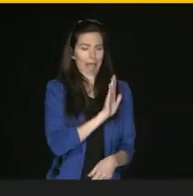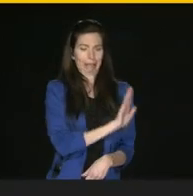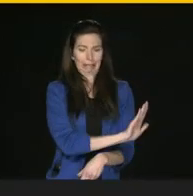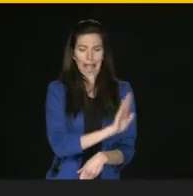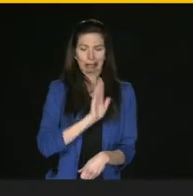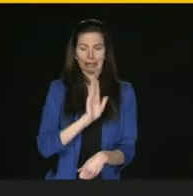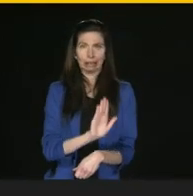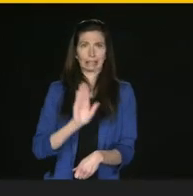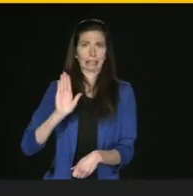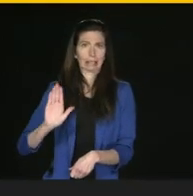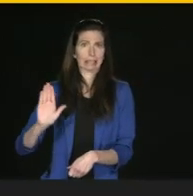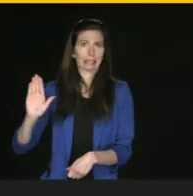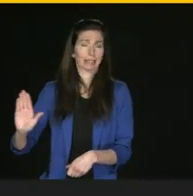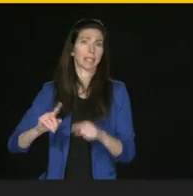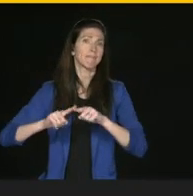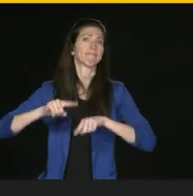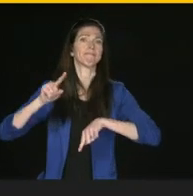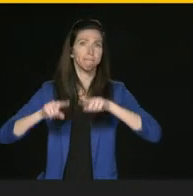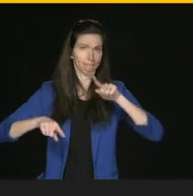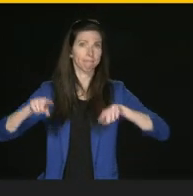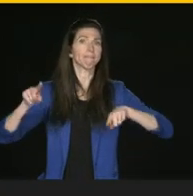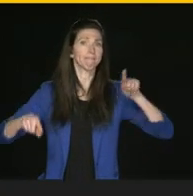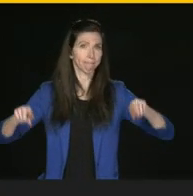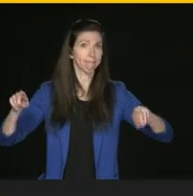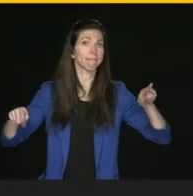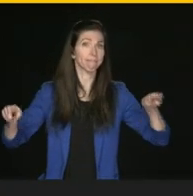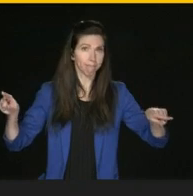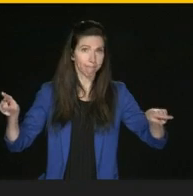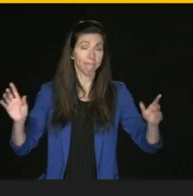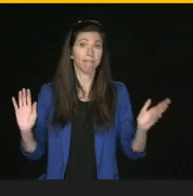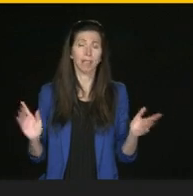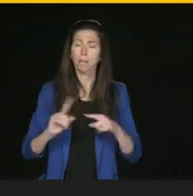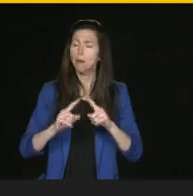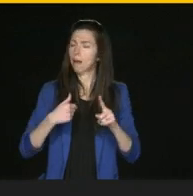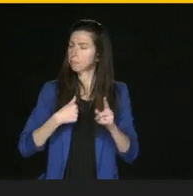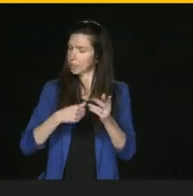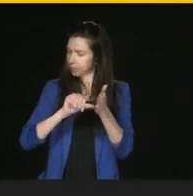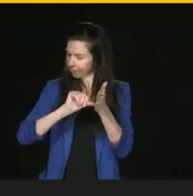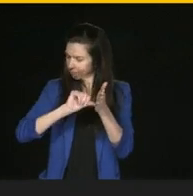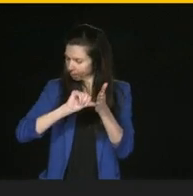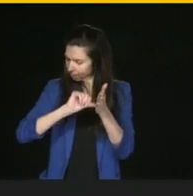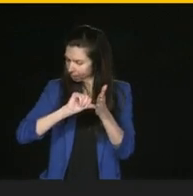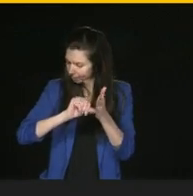THE -- IN DIFFERENT PARTS OF THE COUNTRY. AS I HAVE SAID, WHAT I REALLY